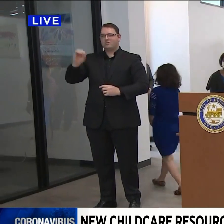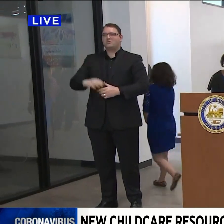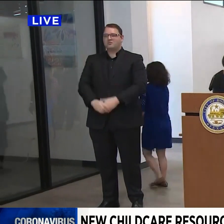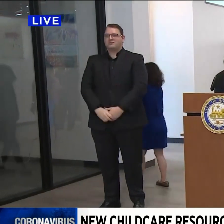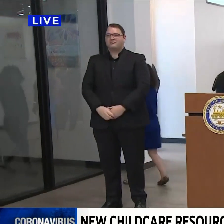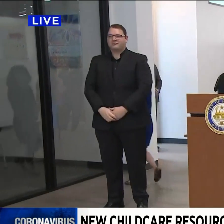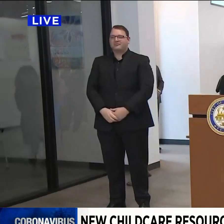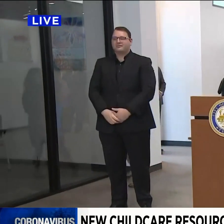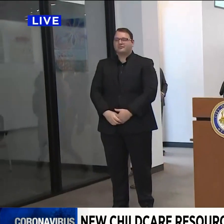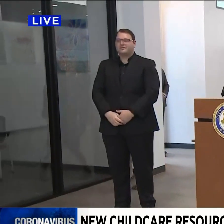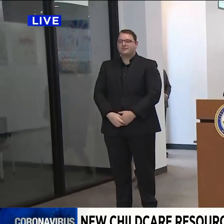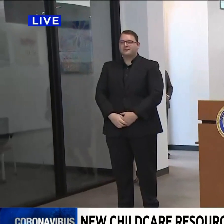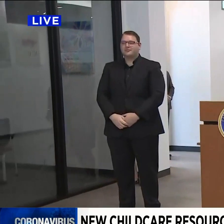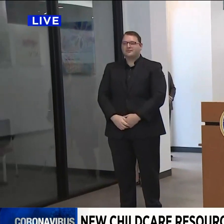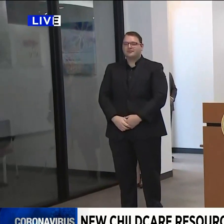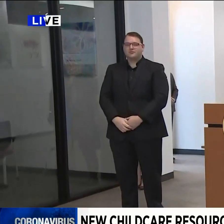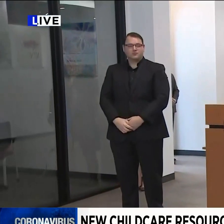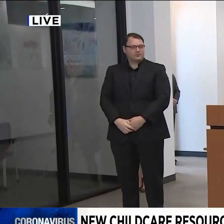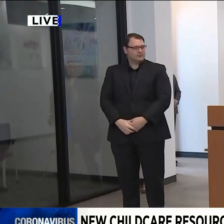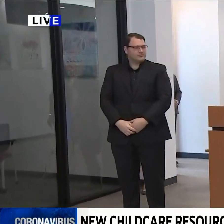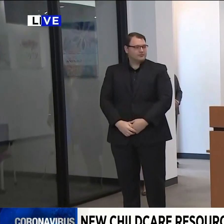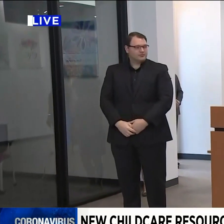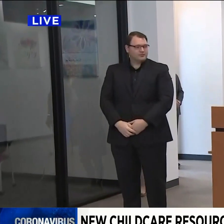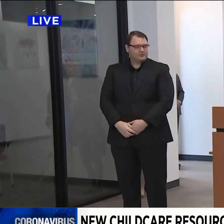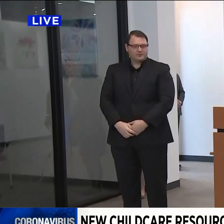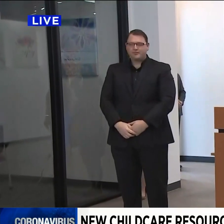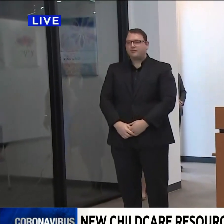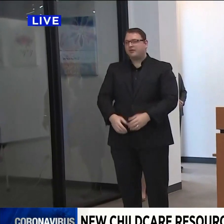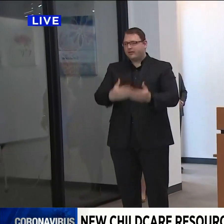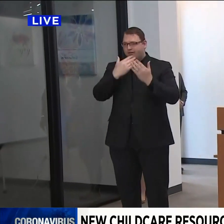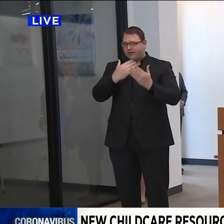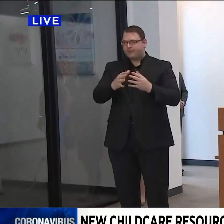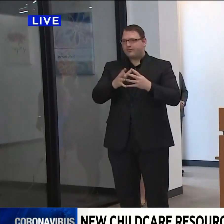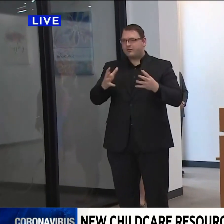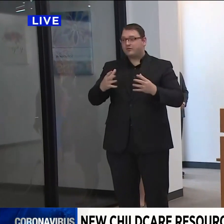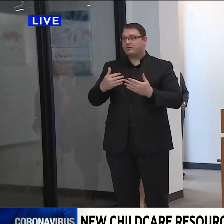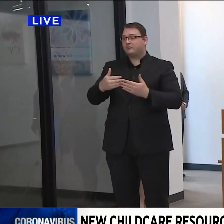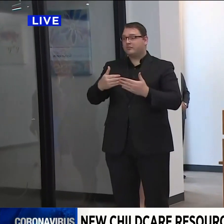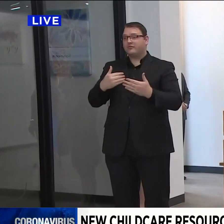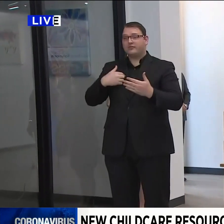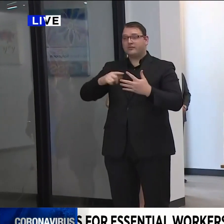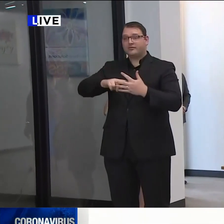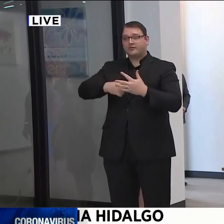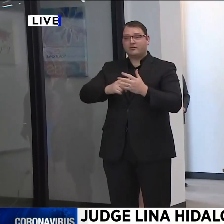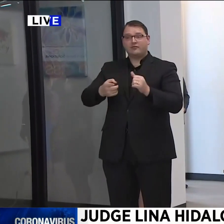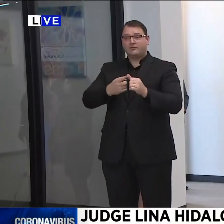The distinguished honor and The distinguished honor and privilege of being able to privilege of being able to introduce our the Harris County introduce our the Harris County Judge Lina Hidalgo. Judge Lina Hidalgo.